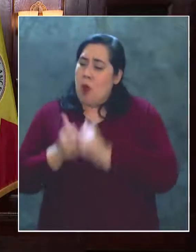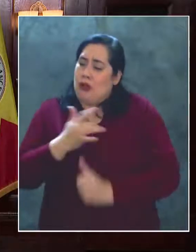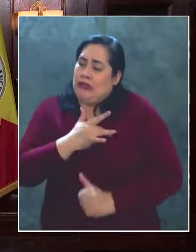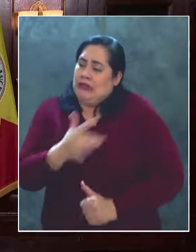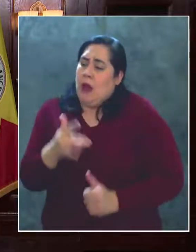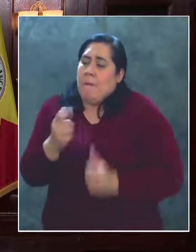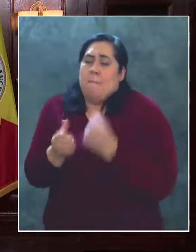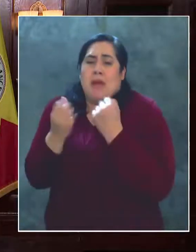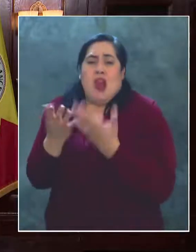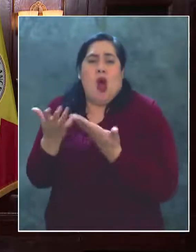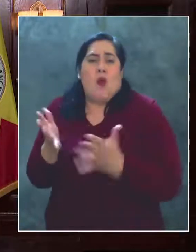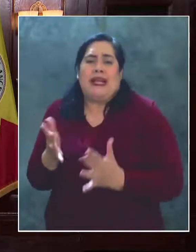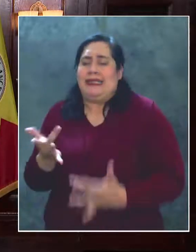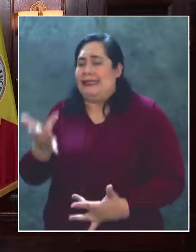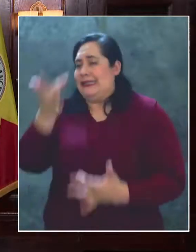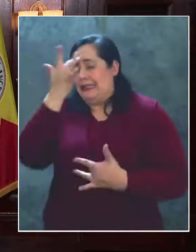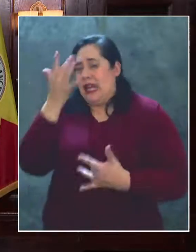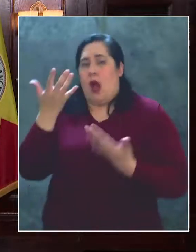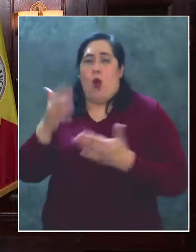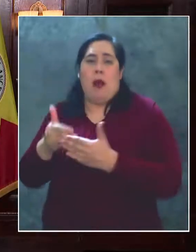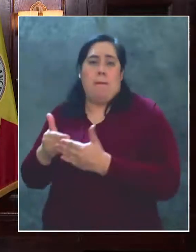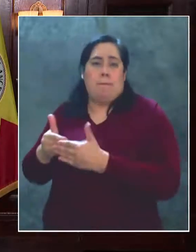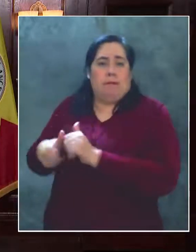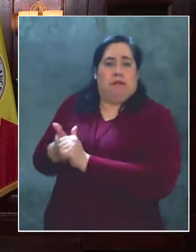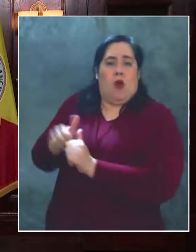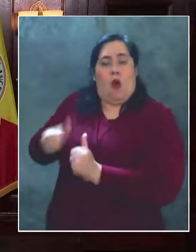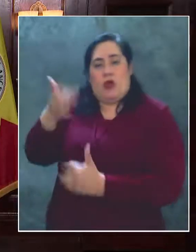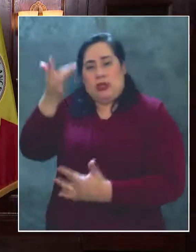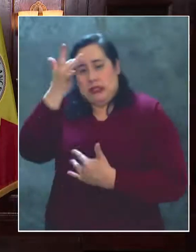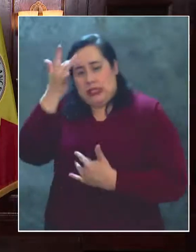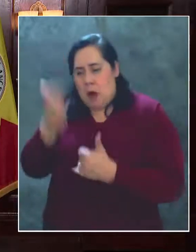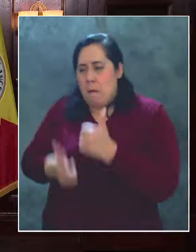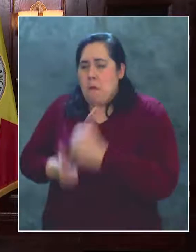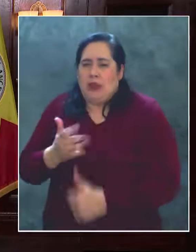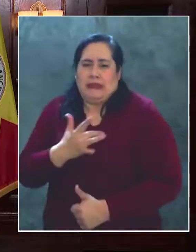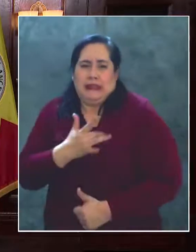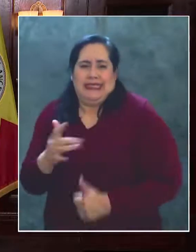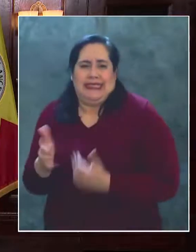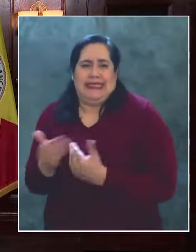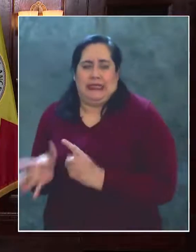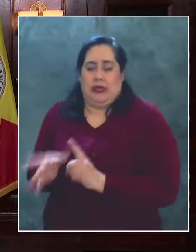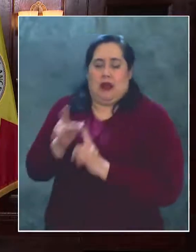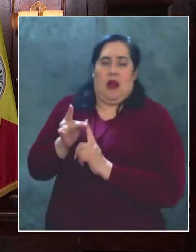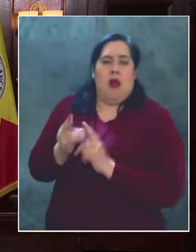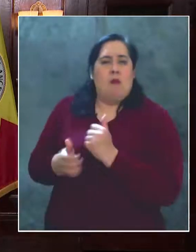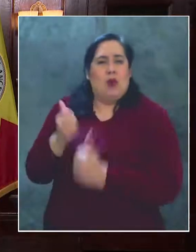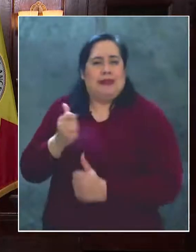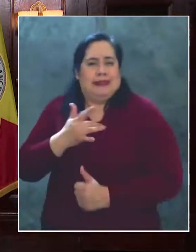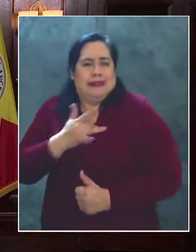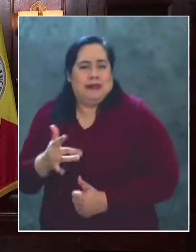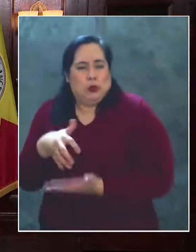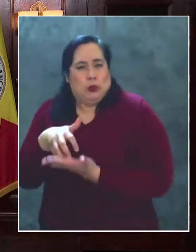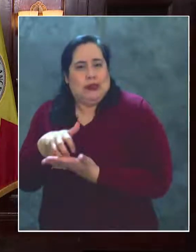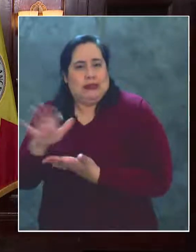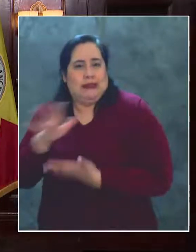VULNERABLE SENIORS MOST WHO ARE SICK OR PREEXISTING CONDITIONS OR THE MOST VULNERABLE AGE OF THEIR LIFE. THOSE ARE THE TWO CATEGORIES